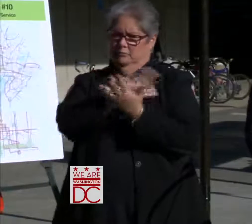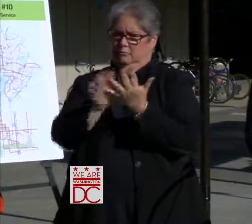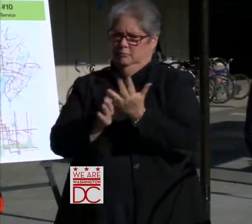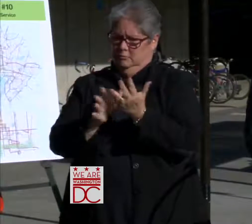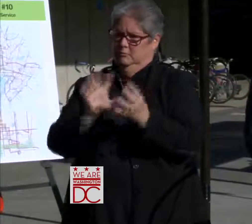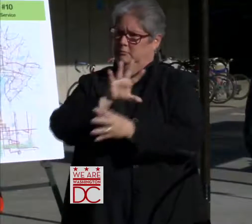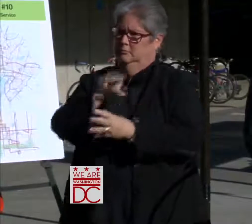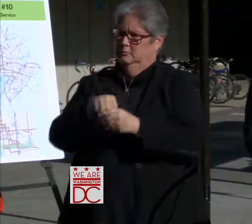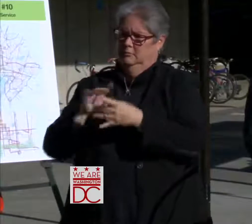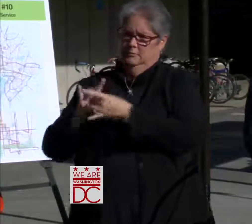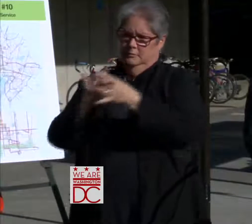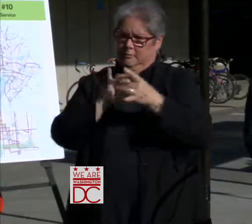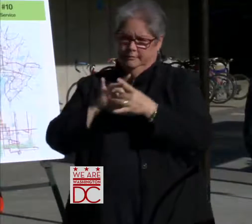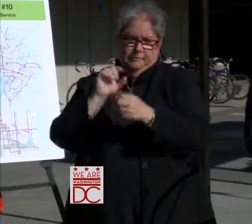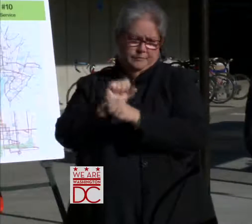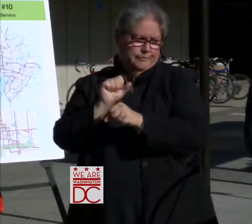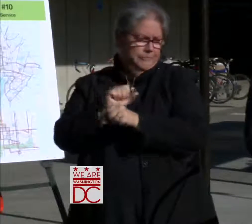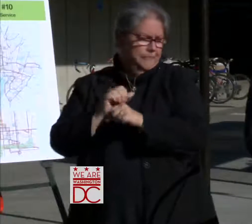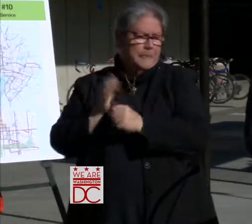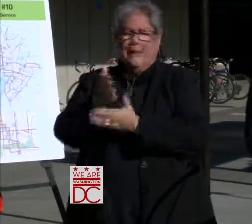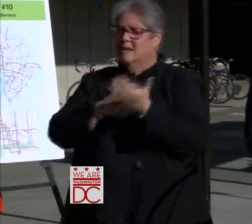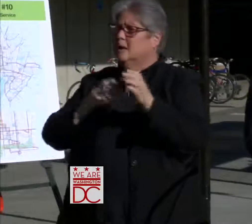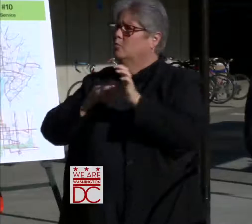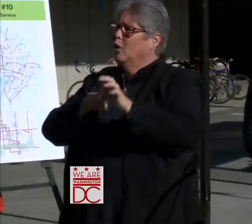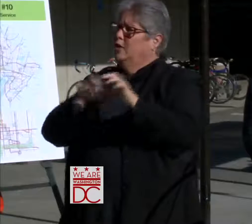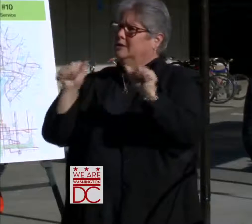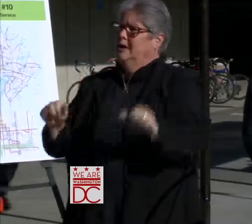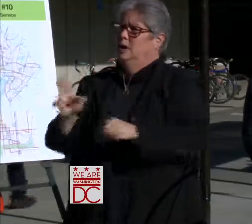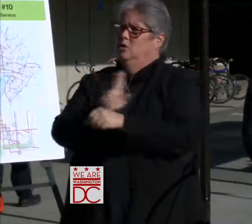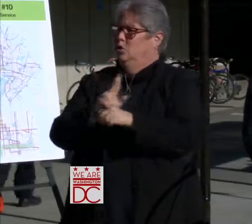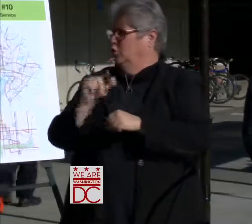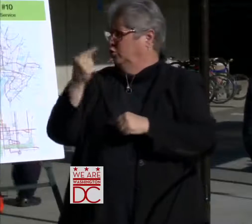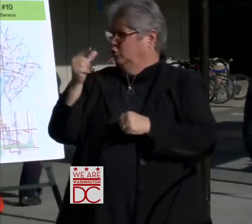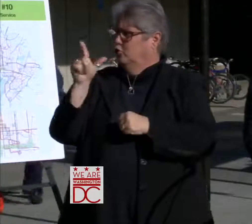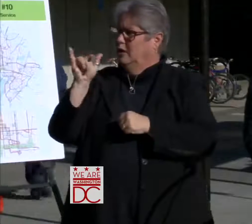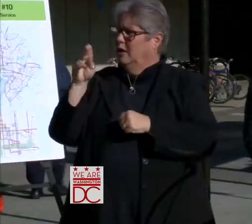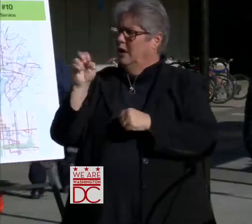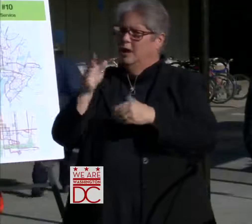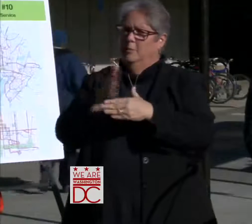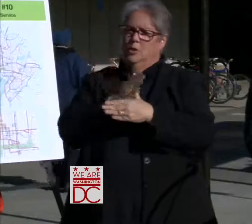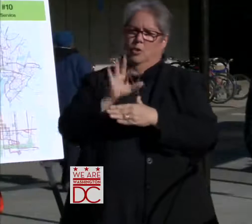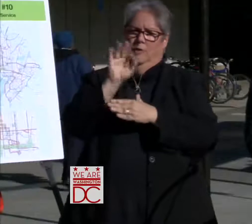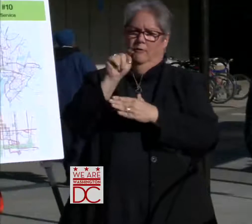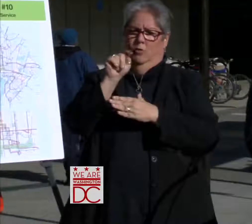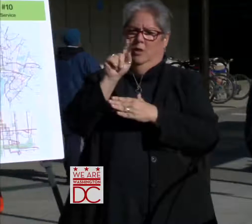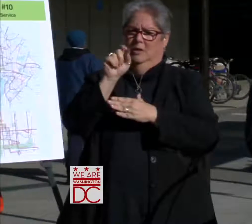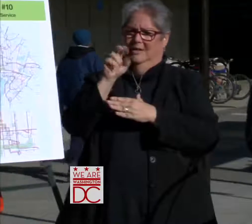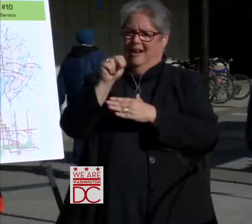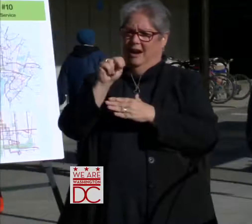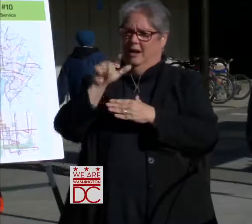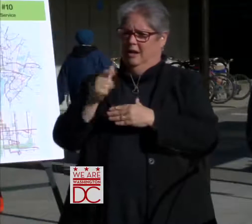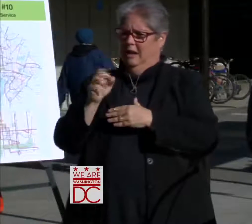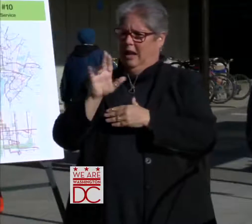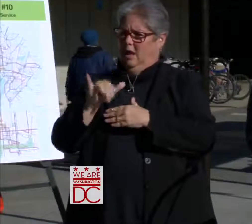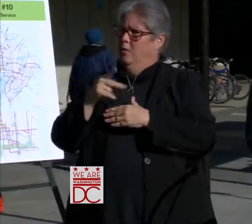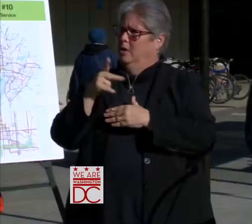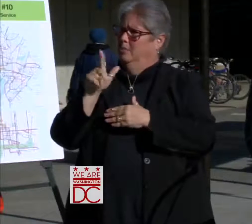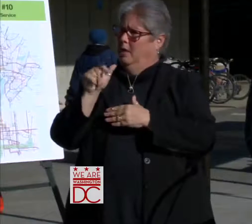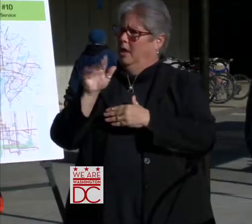AS YOU'VE HEARD, SOME RIDERS MAY BE ABLE TO USE THE GREEN LINE BETWEEN FORT TOTTEN AND GALLERY PLACE AS AN ALTERNATIVE ROUTE.